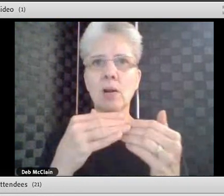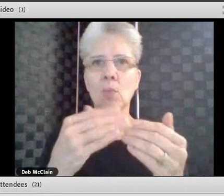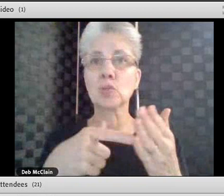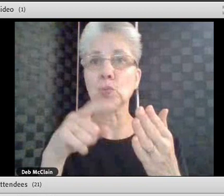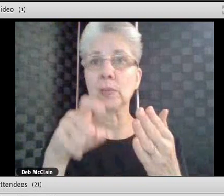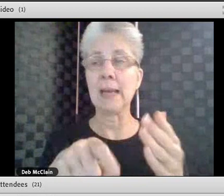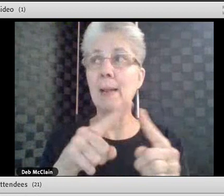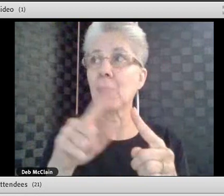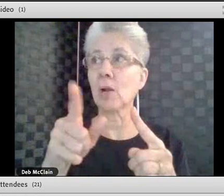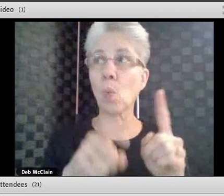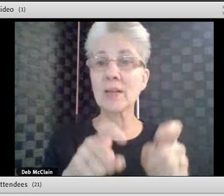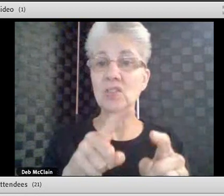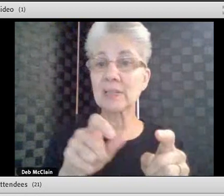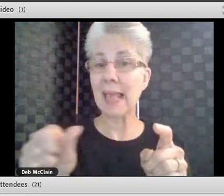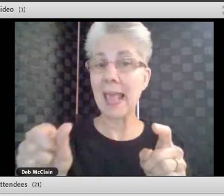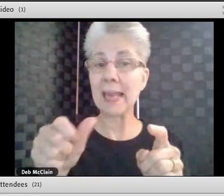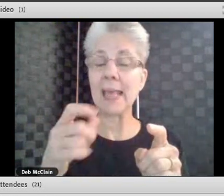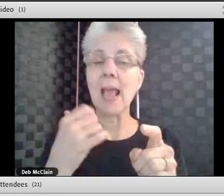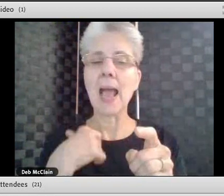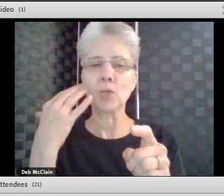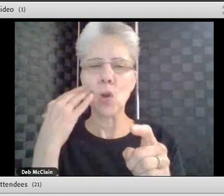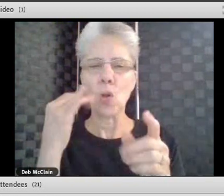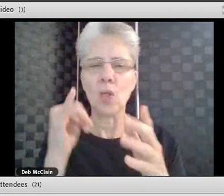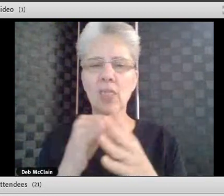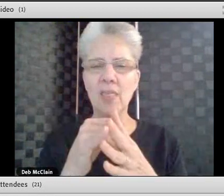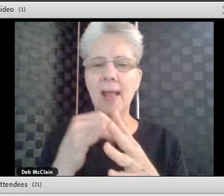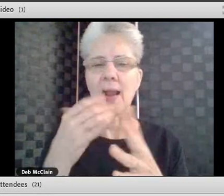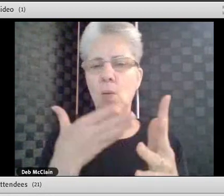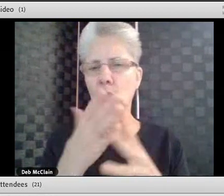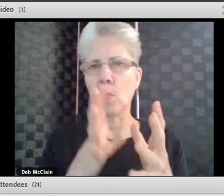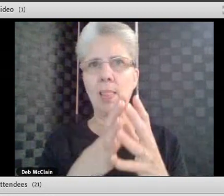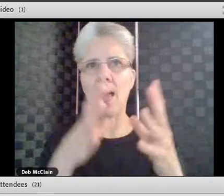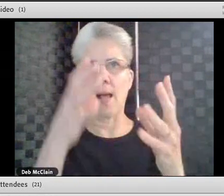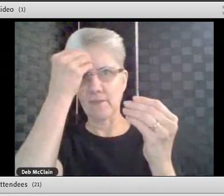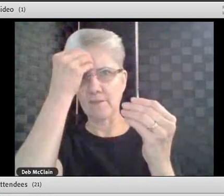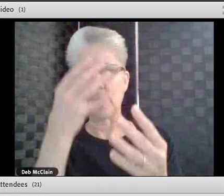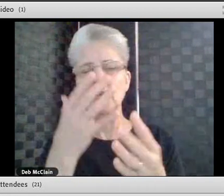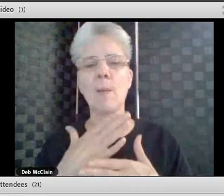so you can get started on what you need, but are there any questions? I know we went through a lot,